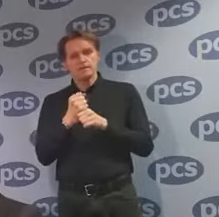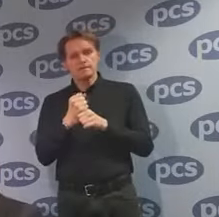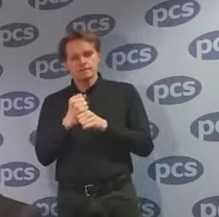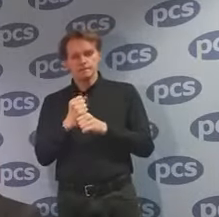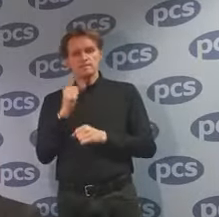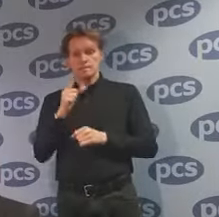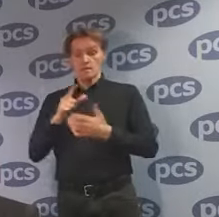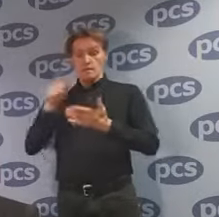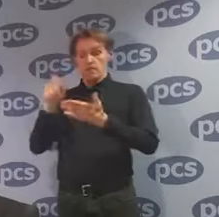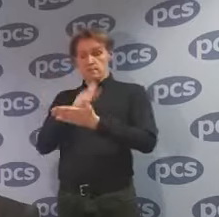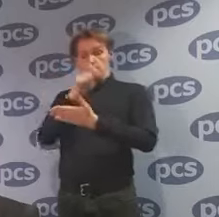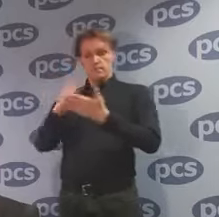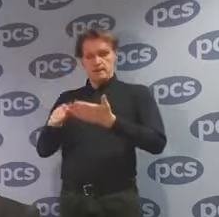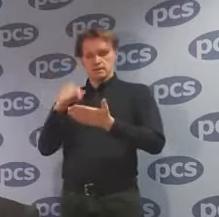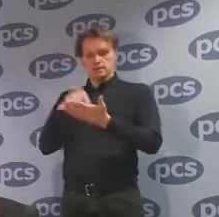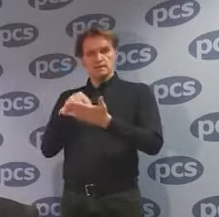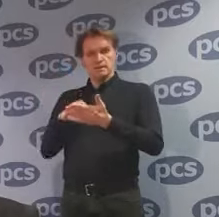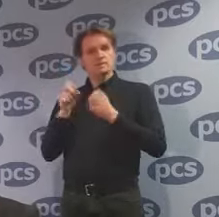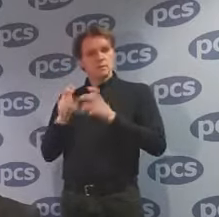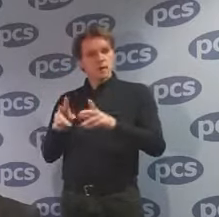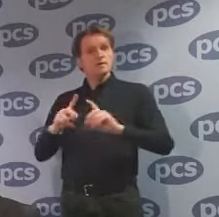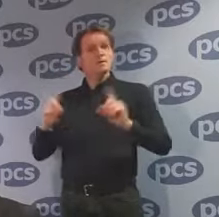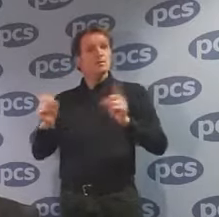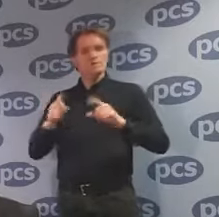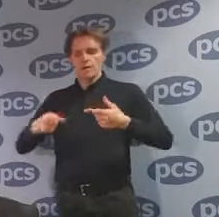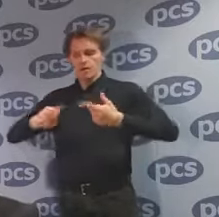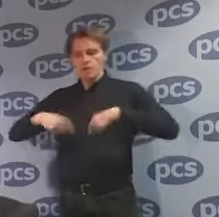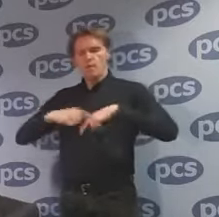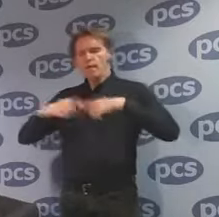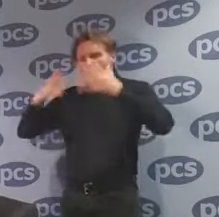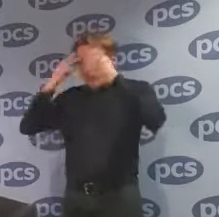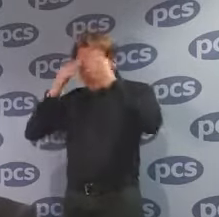ballot this way so that we could learn where our strengths are where we need to